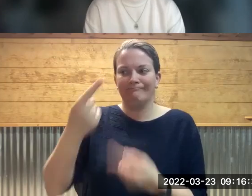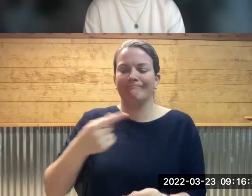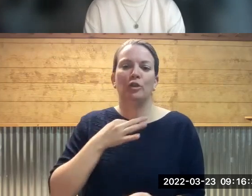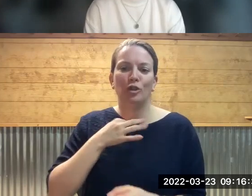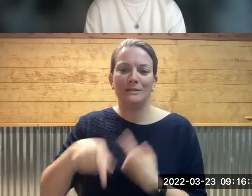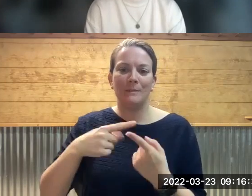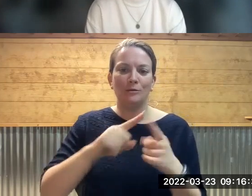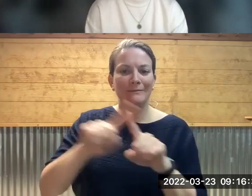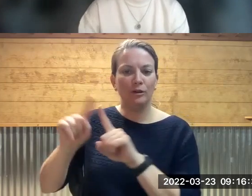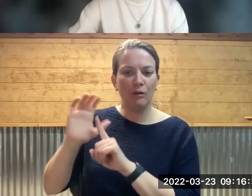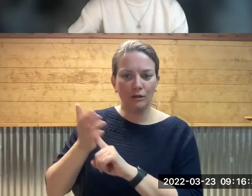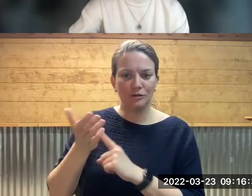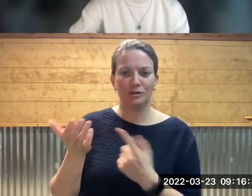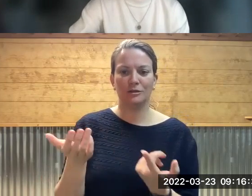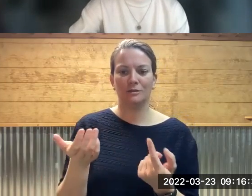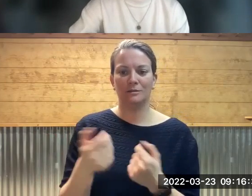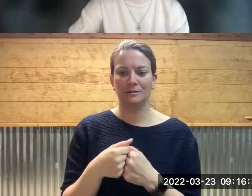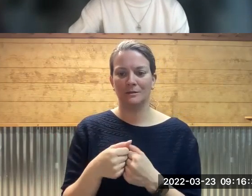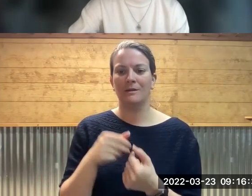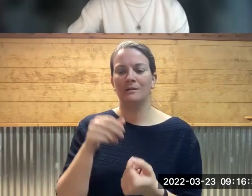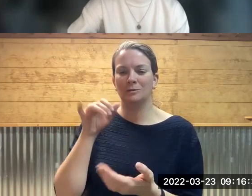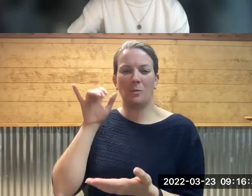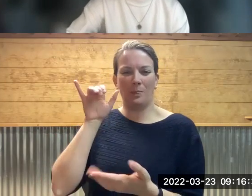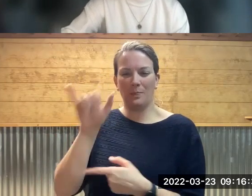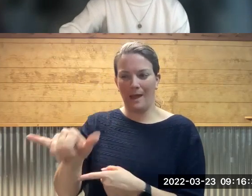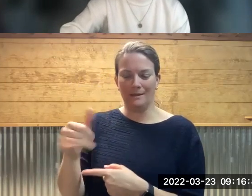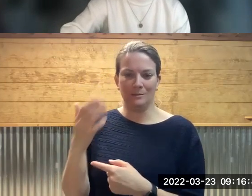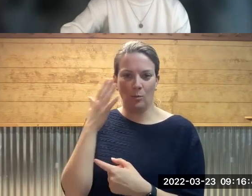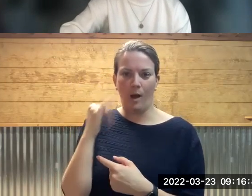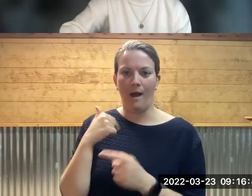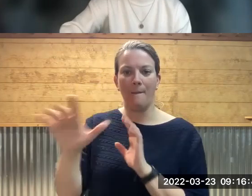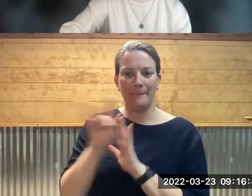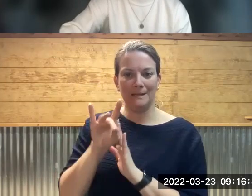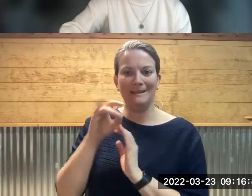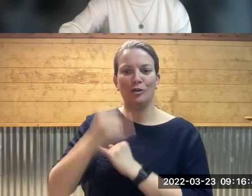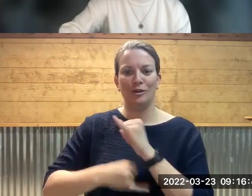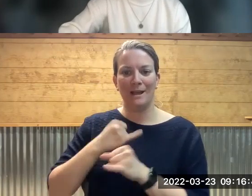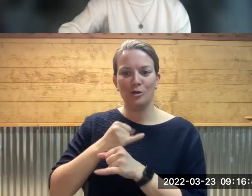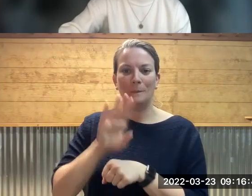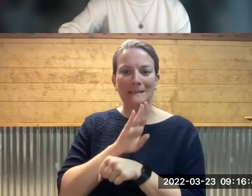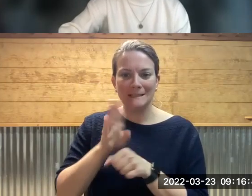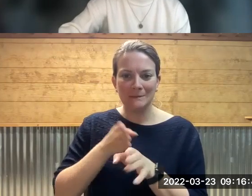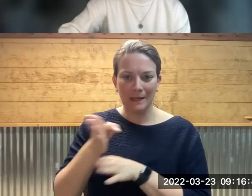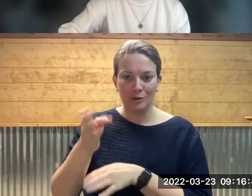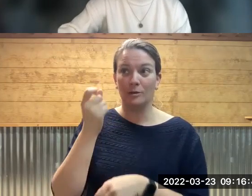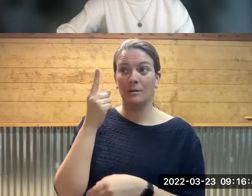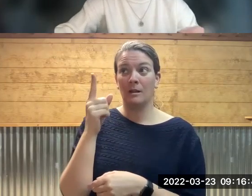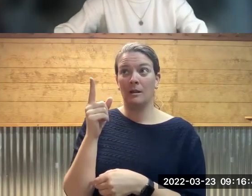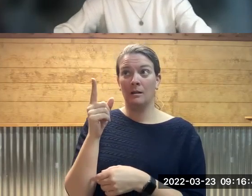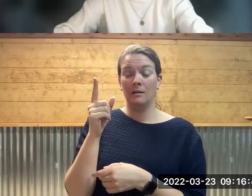So that was important. When I chose to be an international business major. It was a big part of my life to be having this diverse piece.